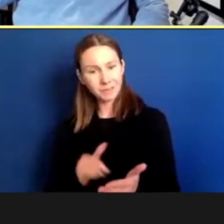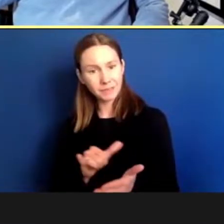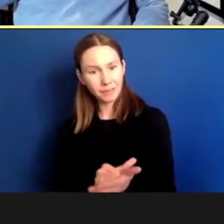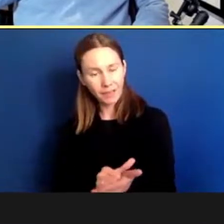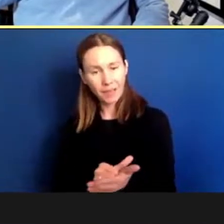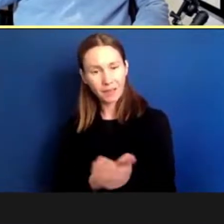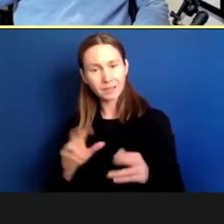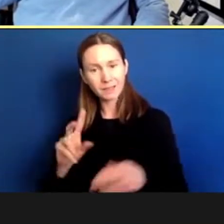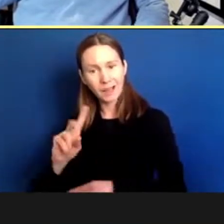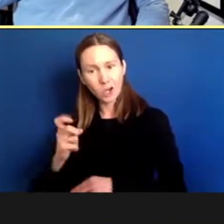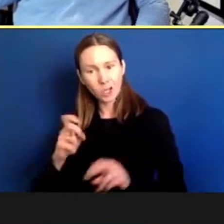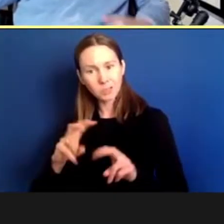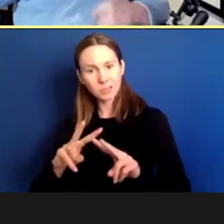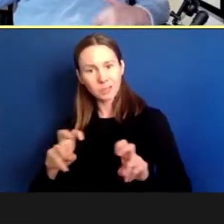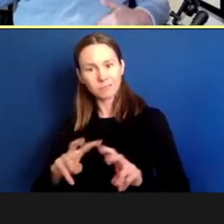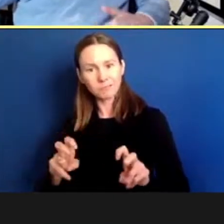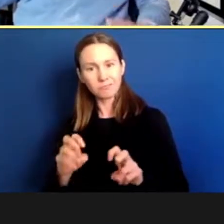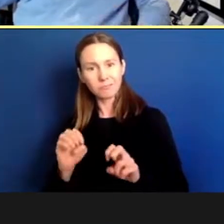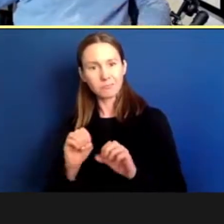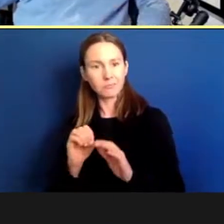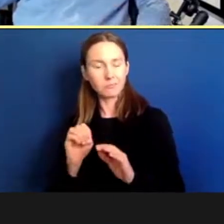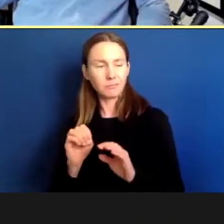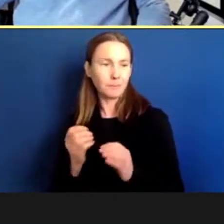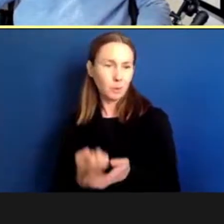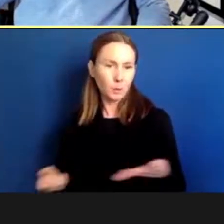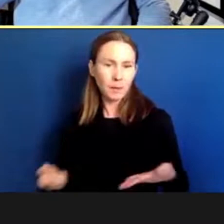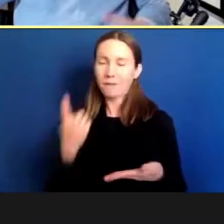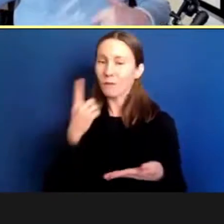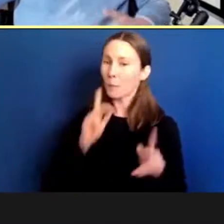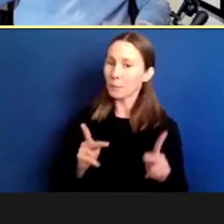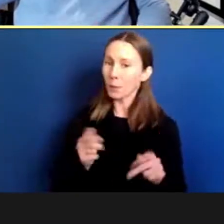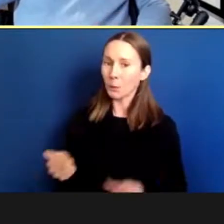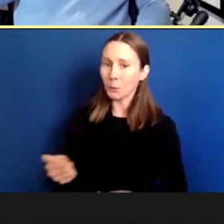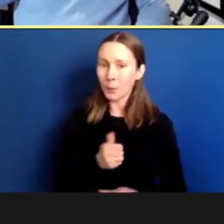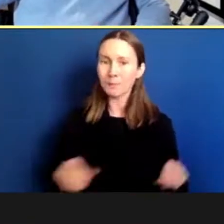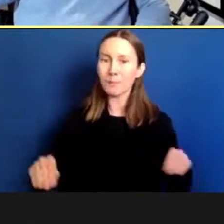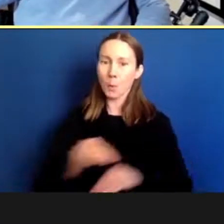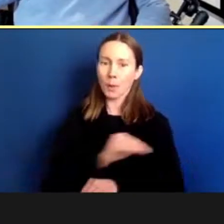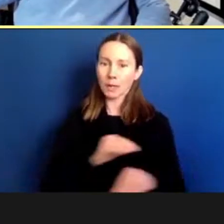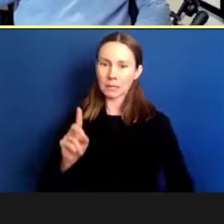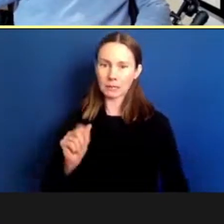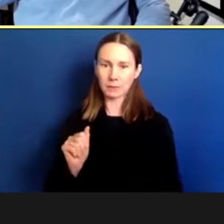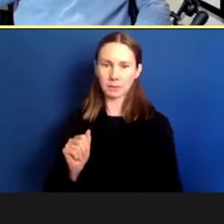as a barrier to people with mobility disabilities in our ability to obtain thorough examinations